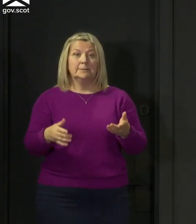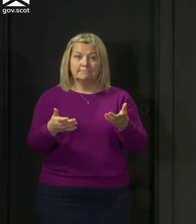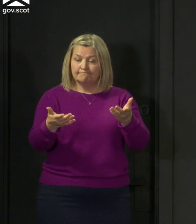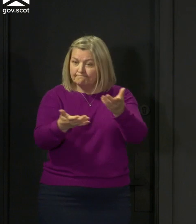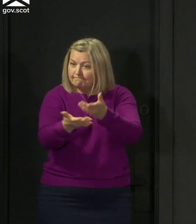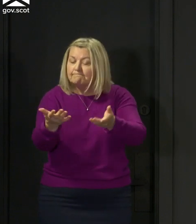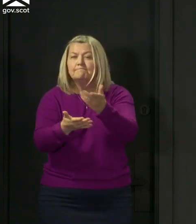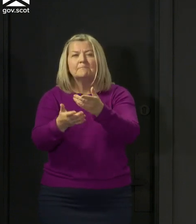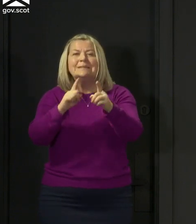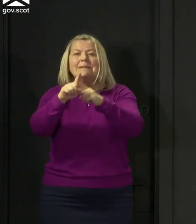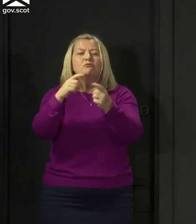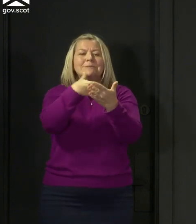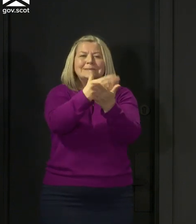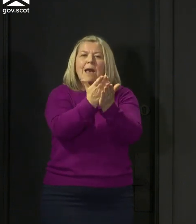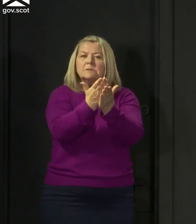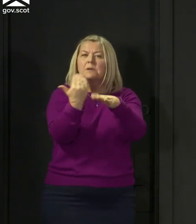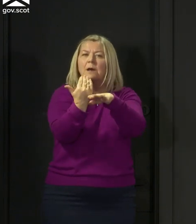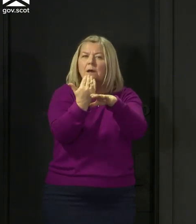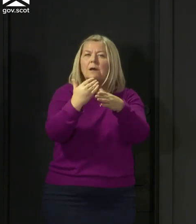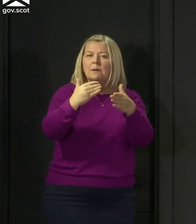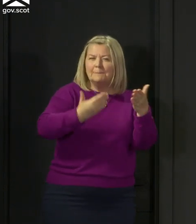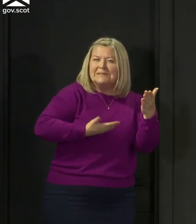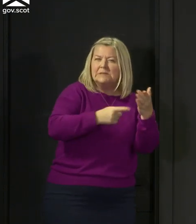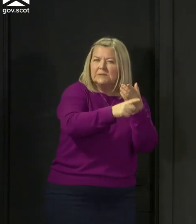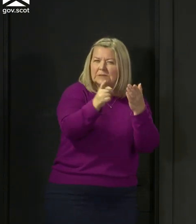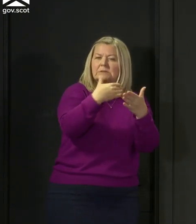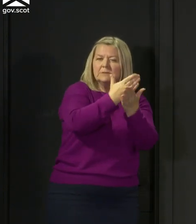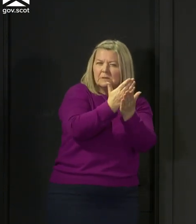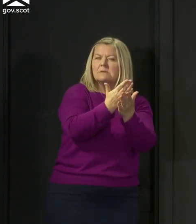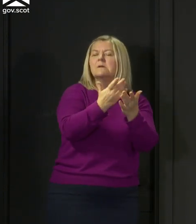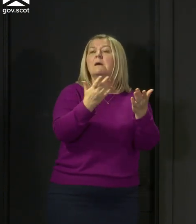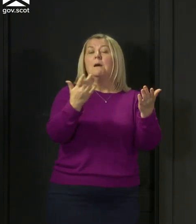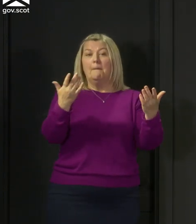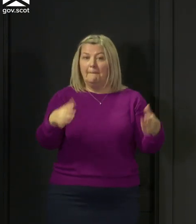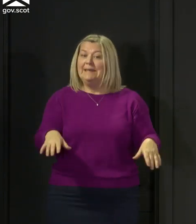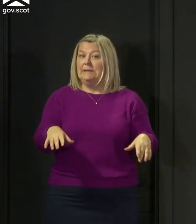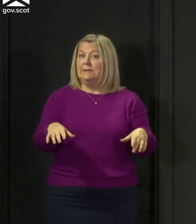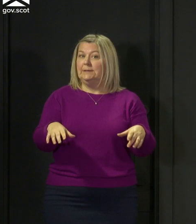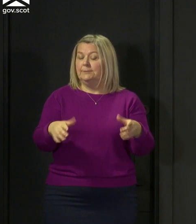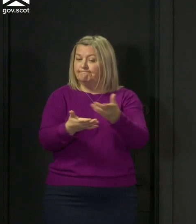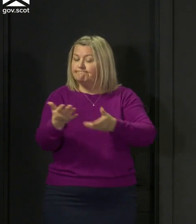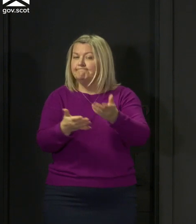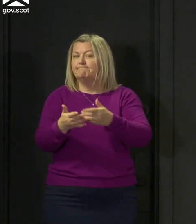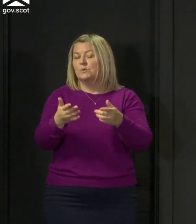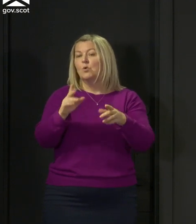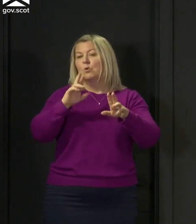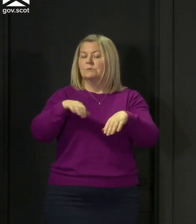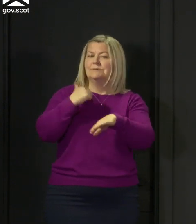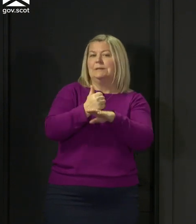guidance in the near future. I said last week that we are looking as priorities at construction,